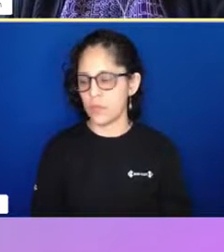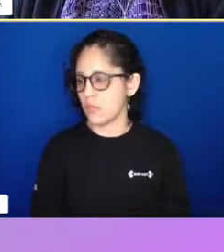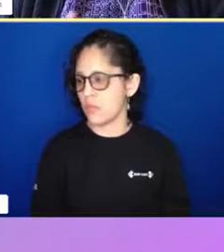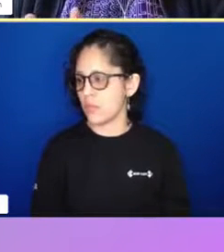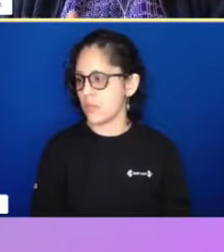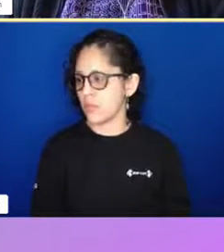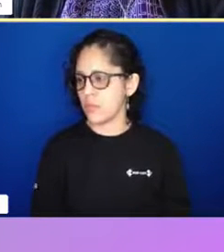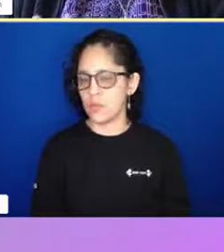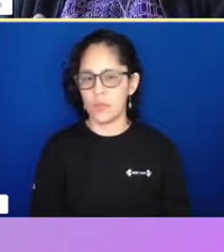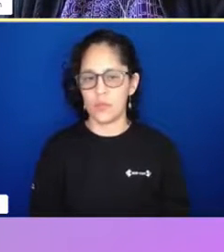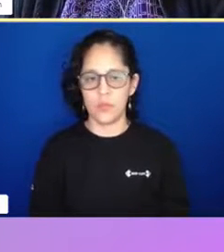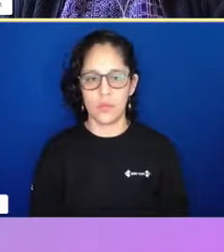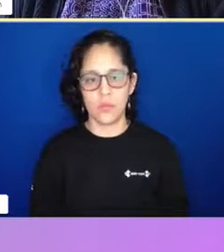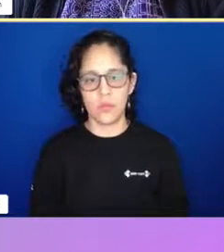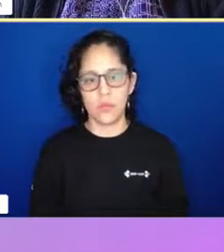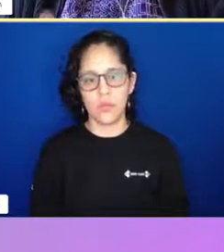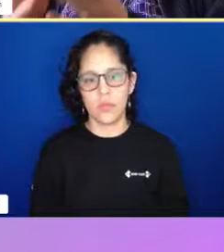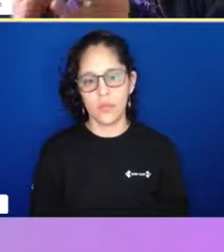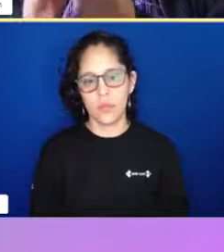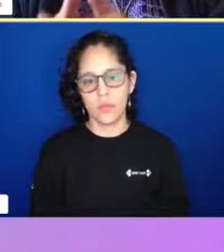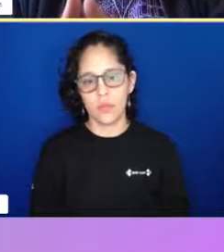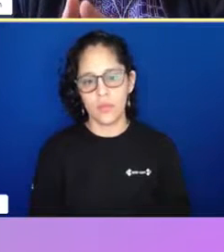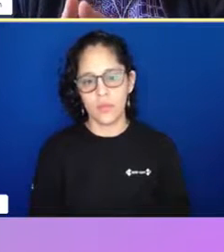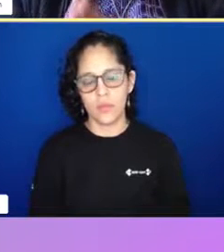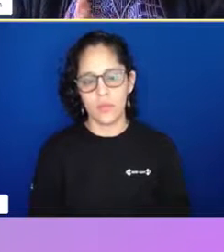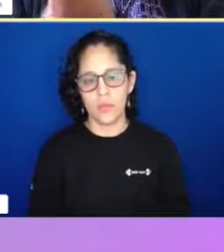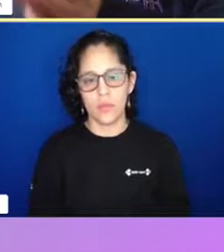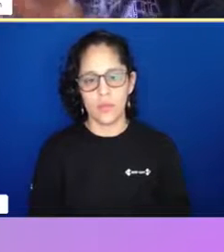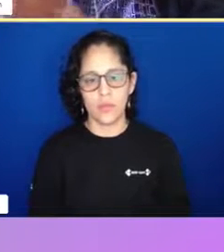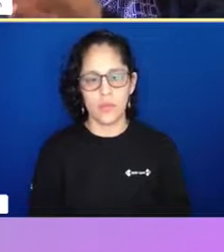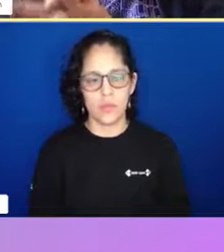matching outfits. And the teacher sent her the photo